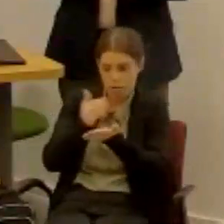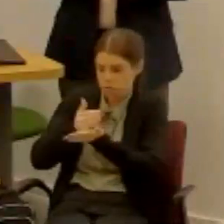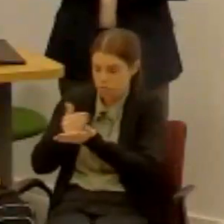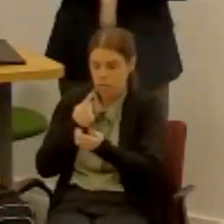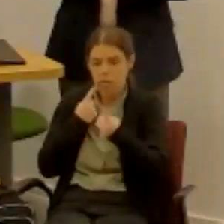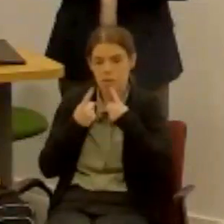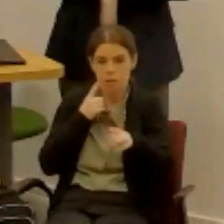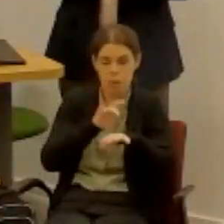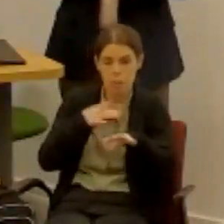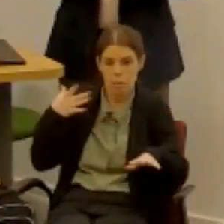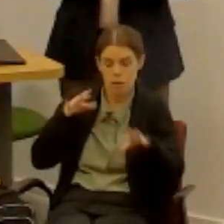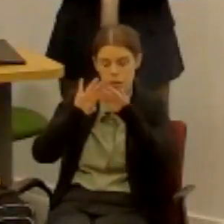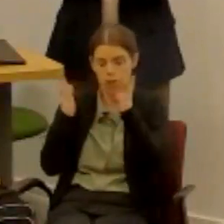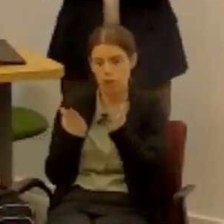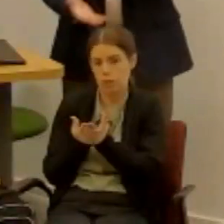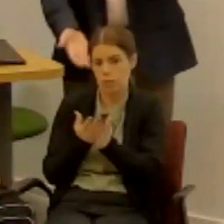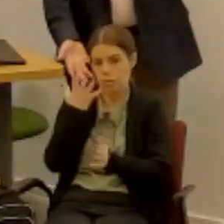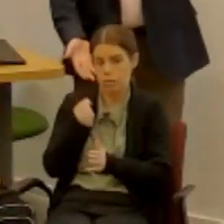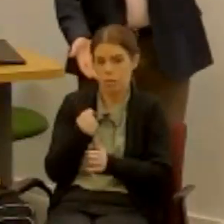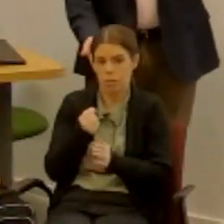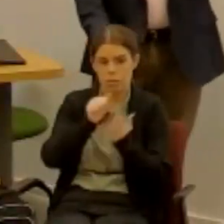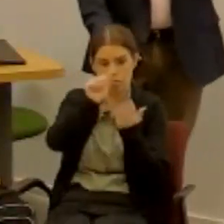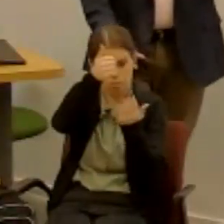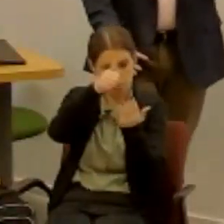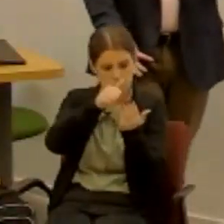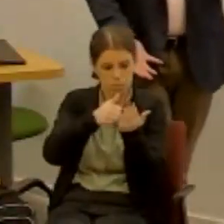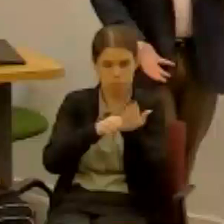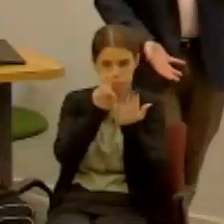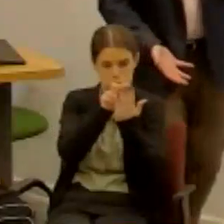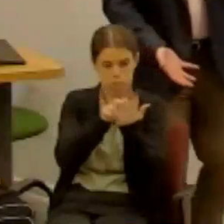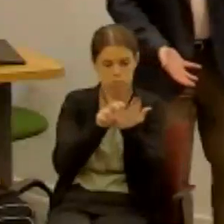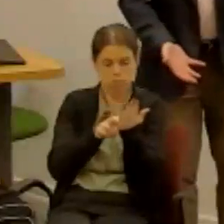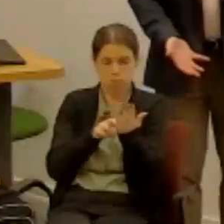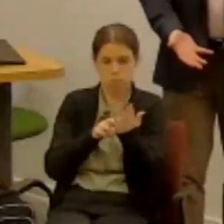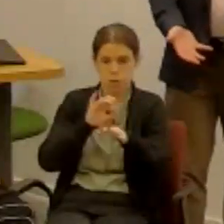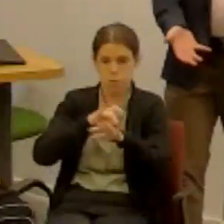on professional footballers and has a catalogue of every professional footballer that's played in Scotland.